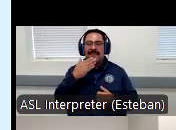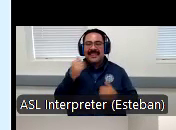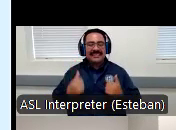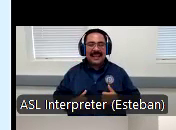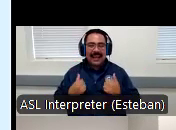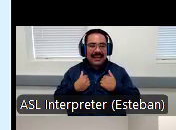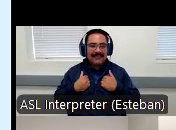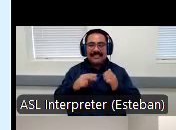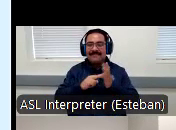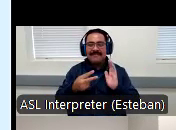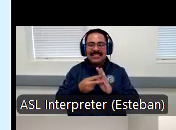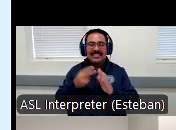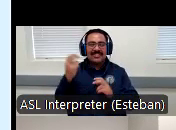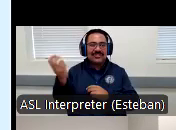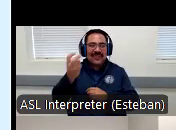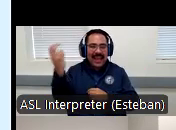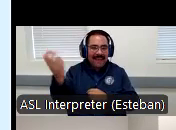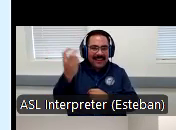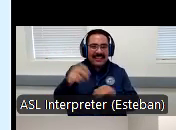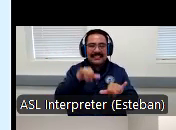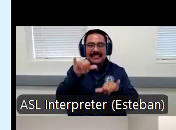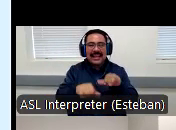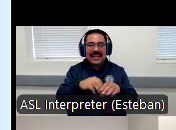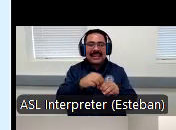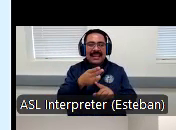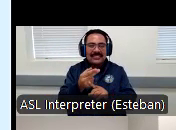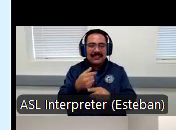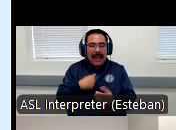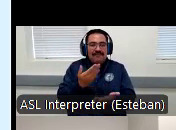and that means traveling and staying in hotels. I'm proof of that, along with the